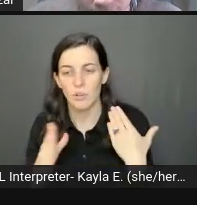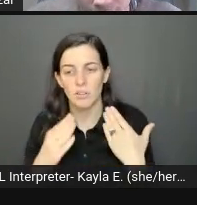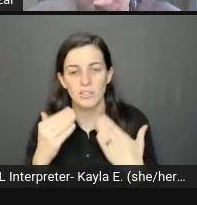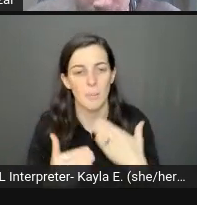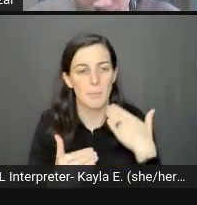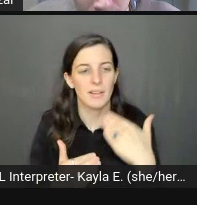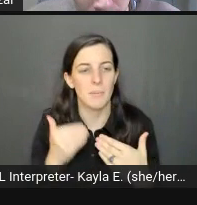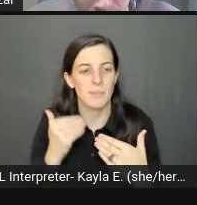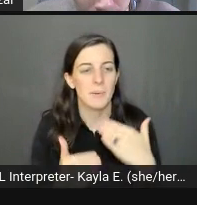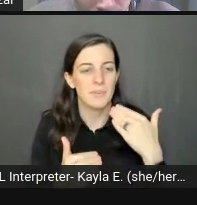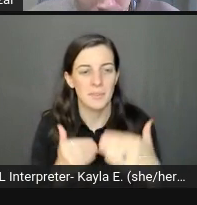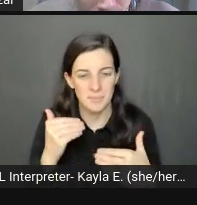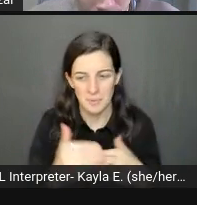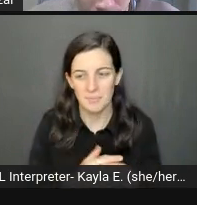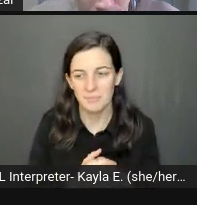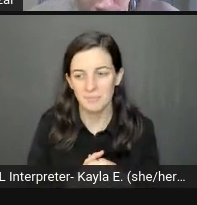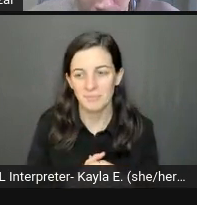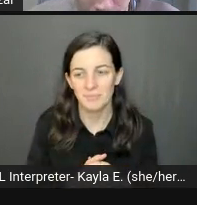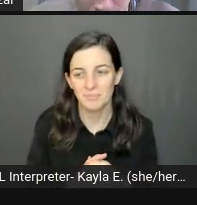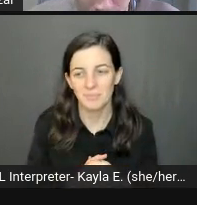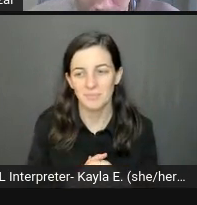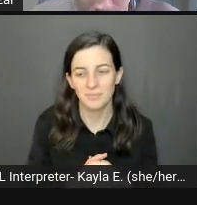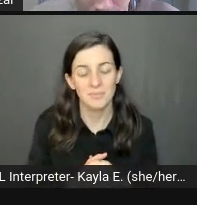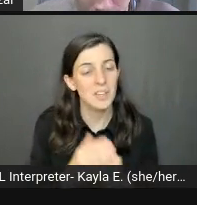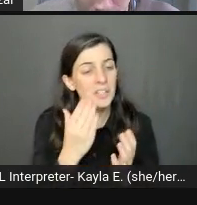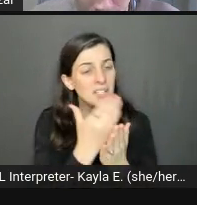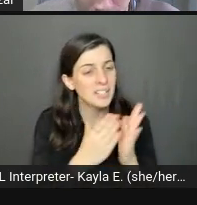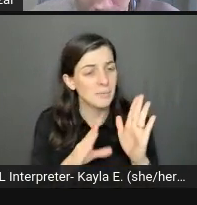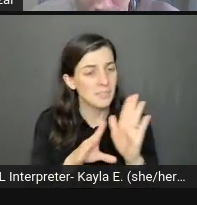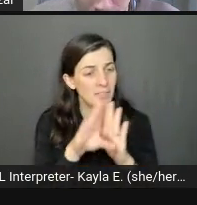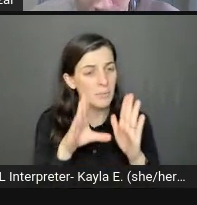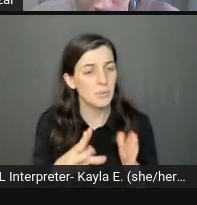Some developers may say that the effort does not pay out